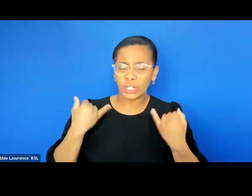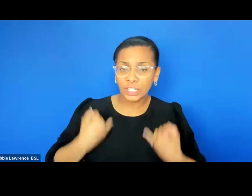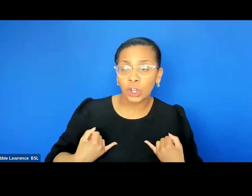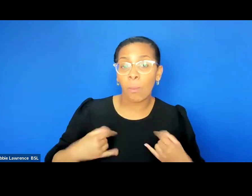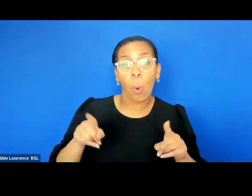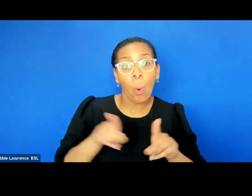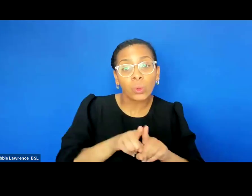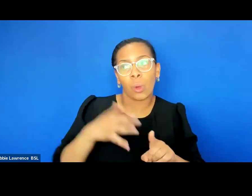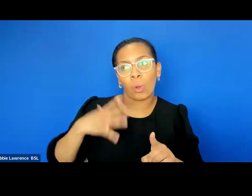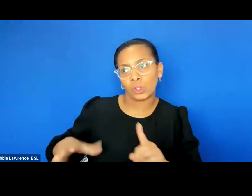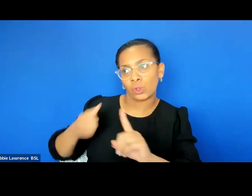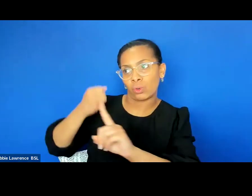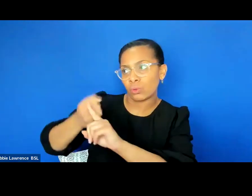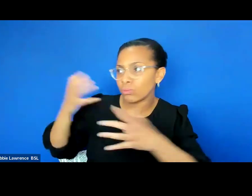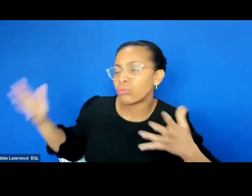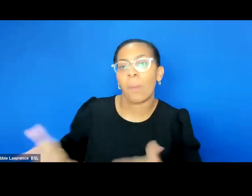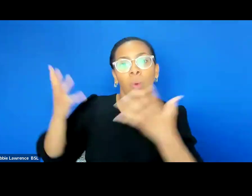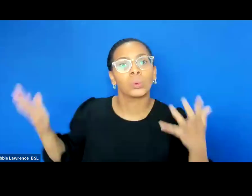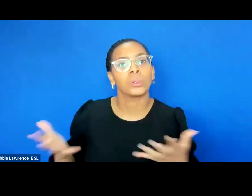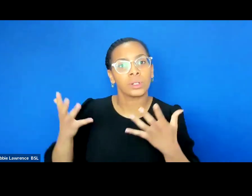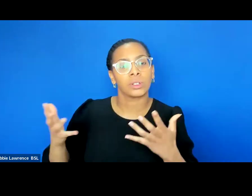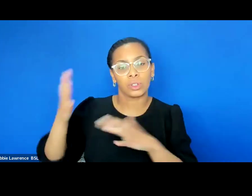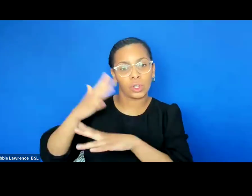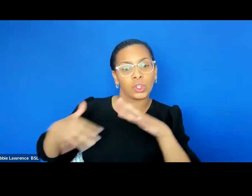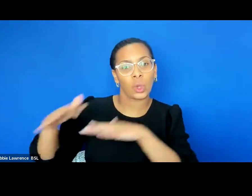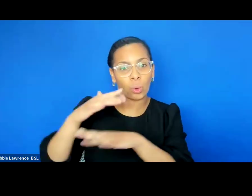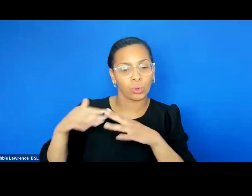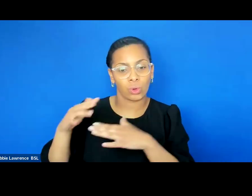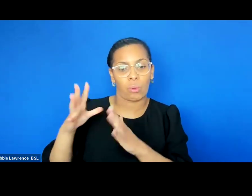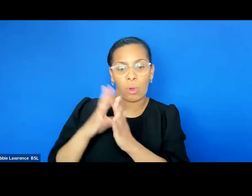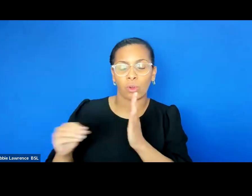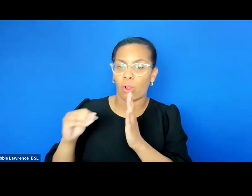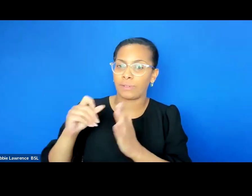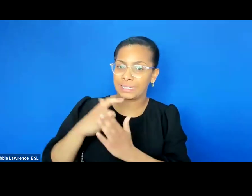social and human rights model of disability. So a couple of things to take away.